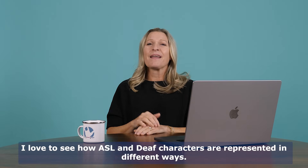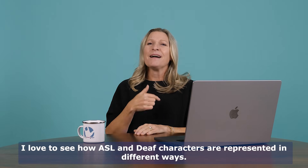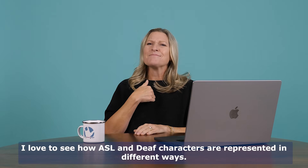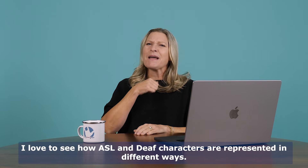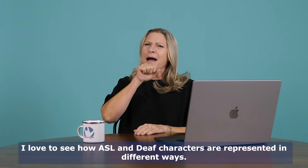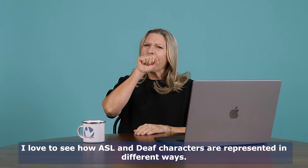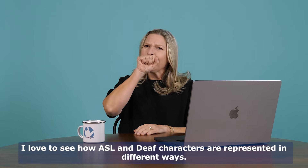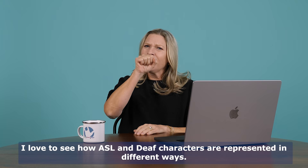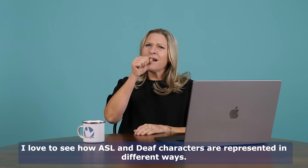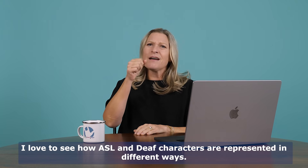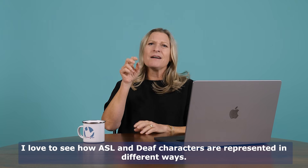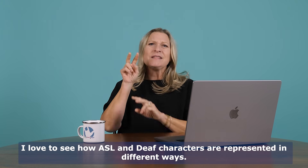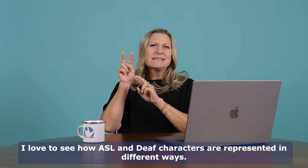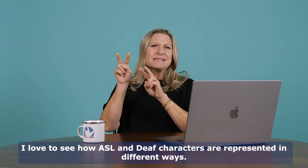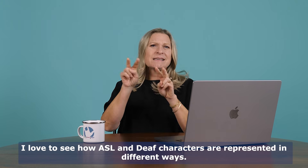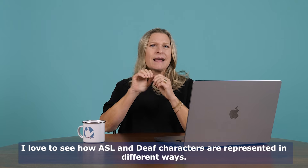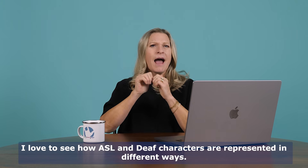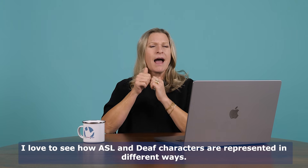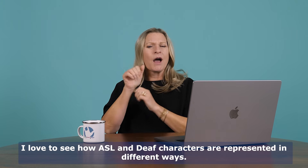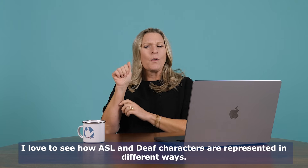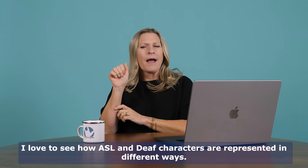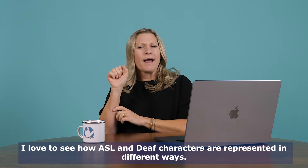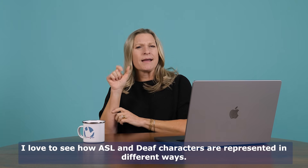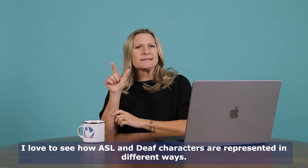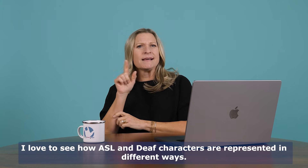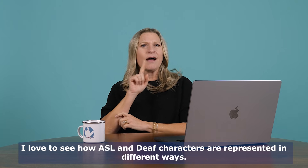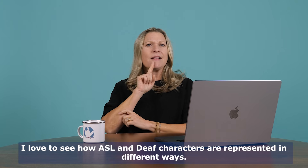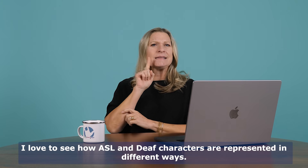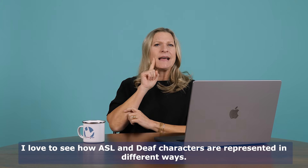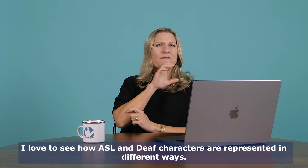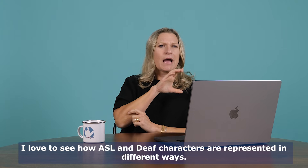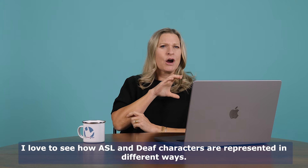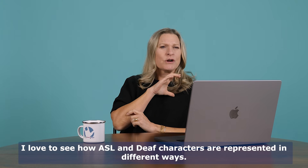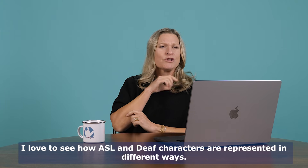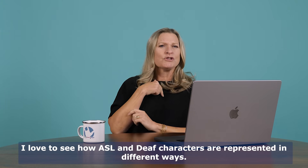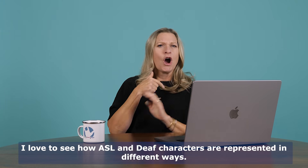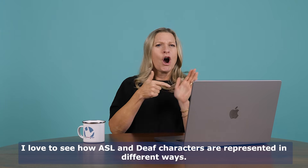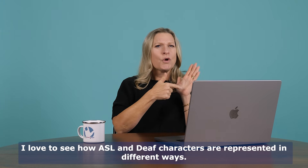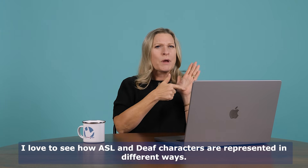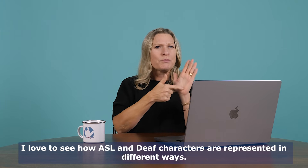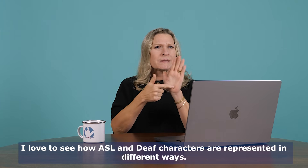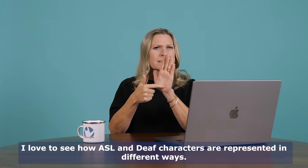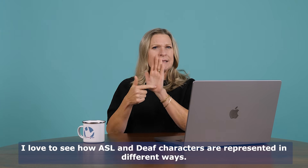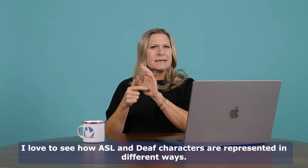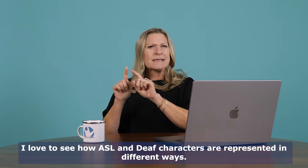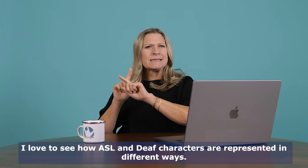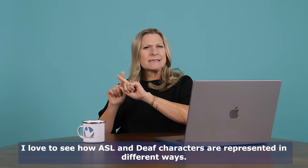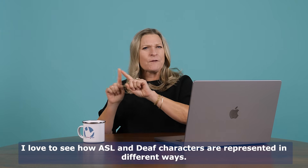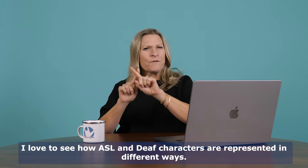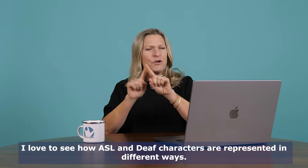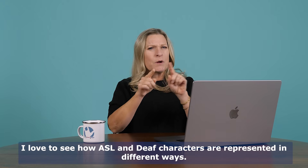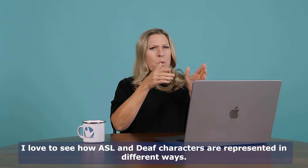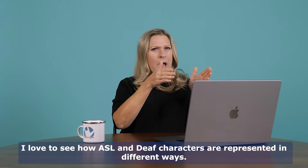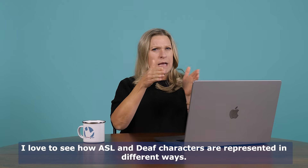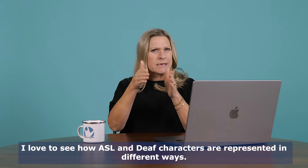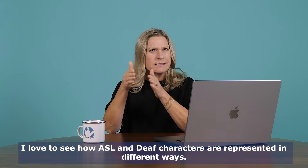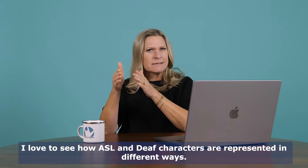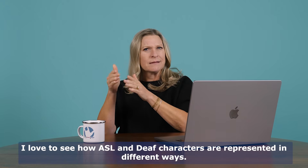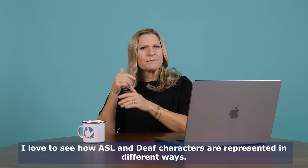I love to see how ASL and Deaf characters are represented in different ways.